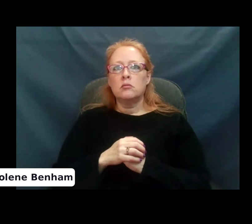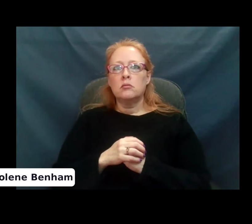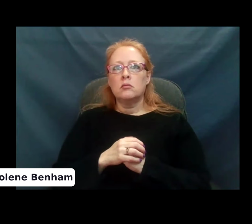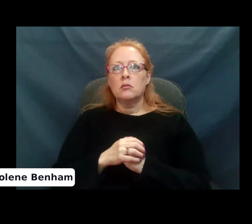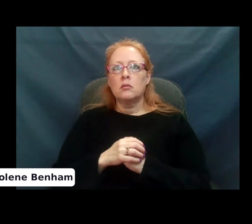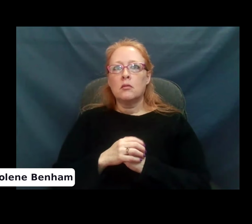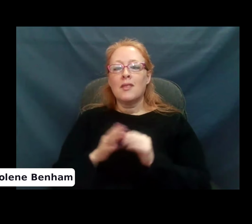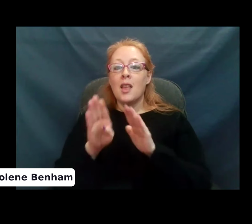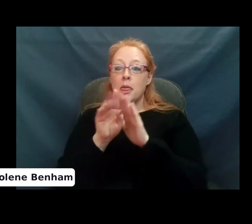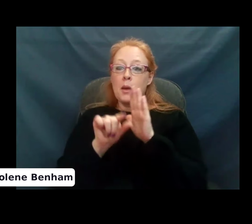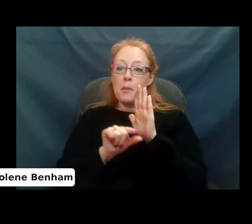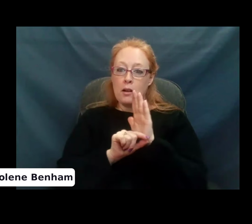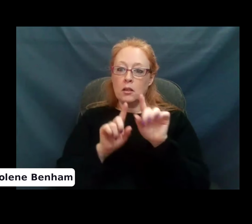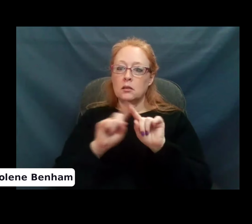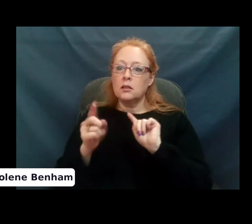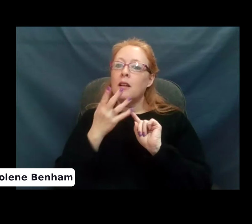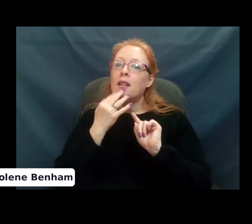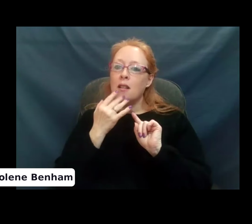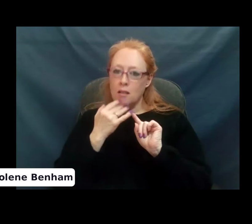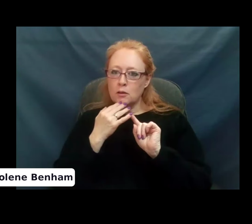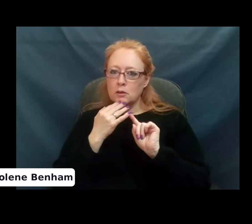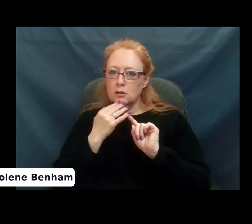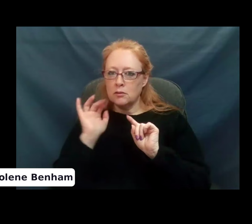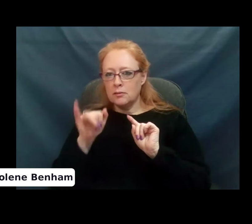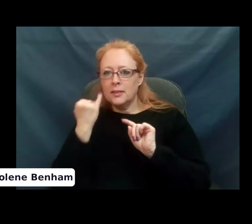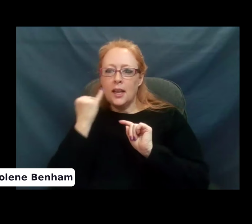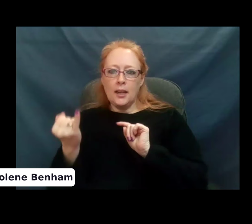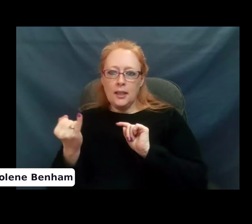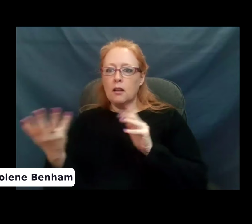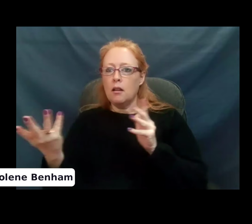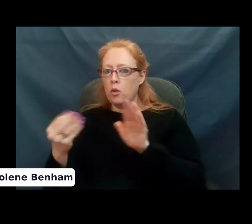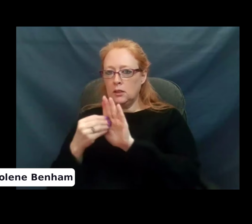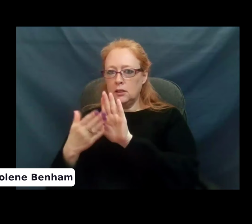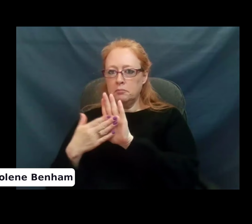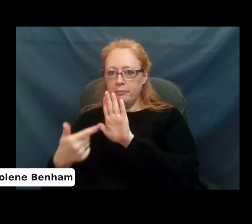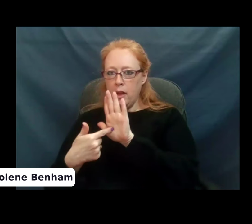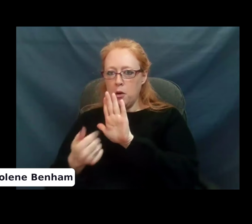Daniel: You got it.